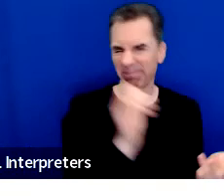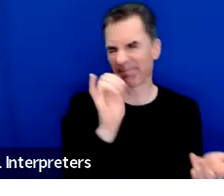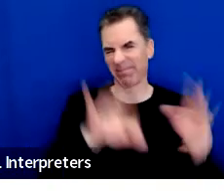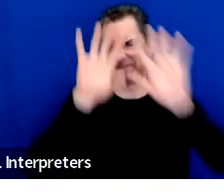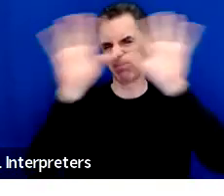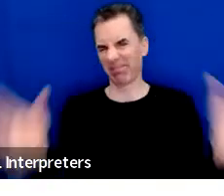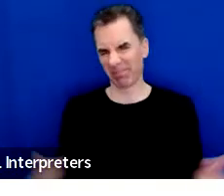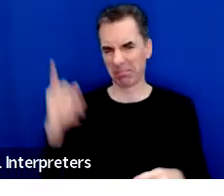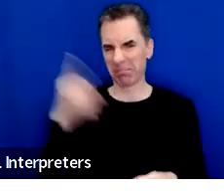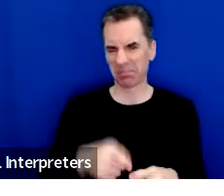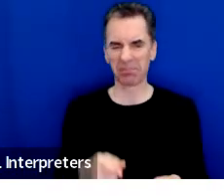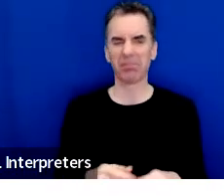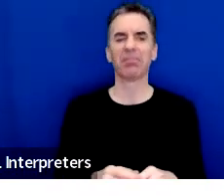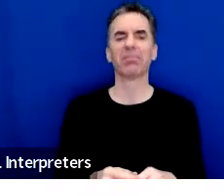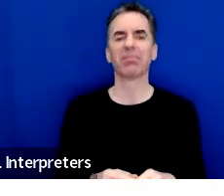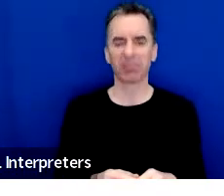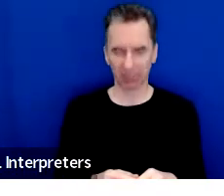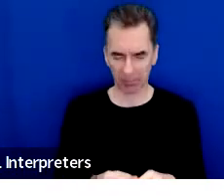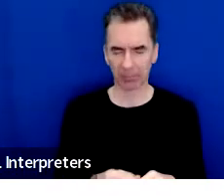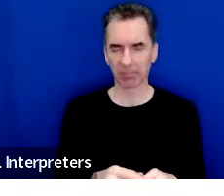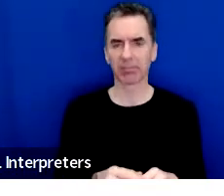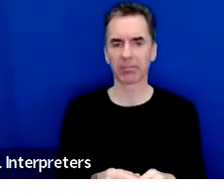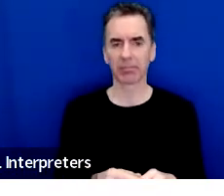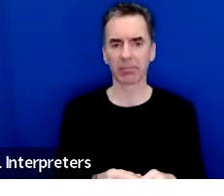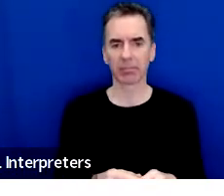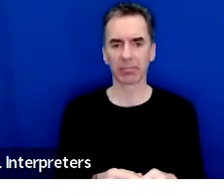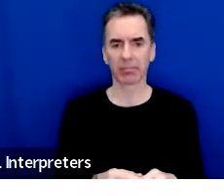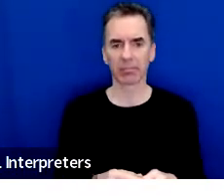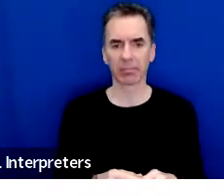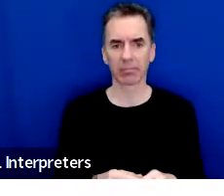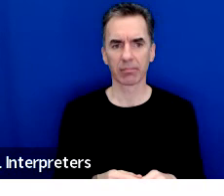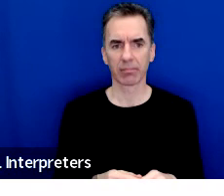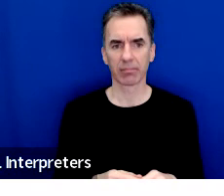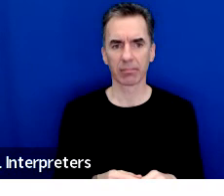what we're going to do during the next 75 70 minutes